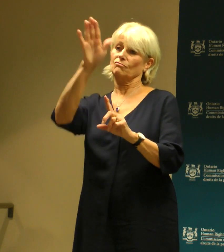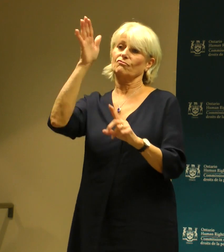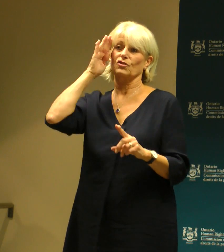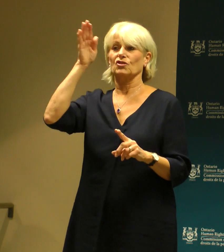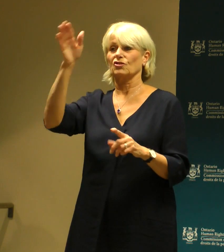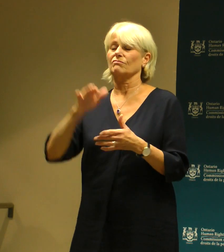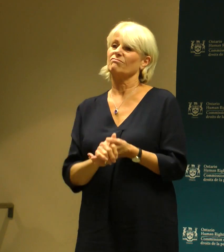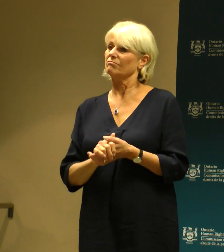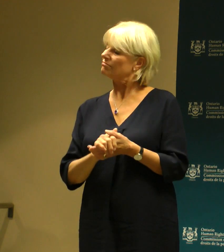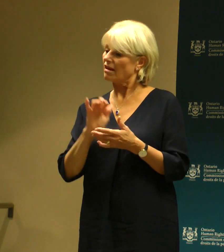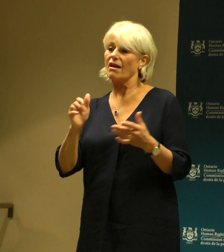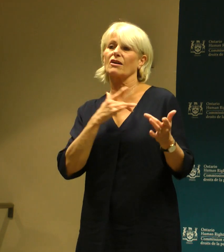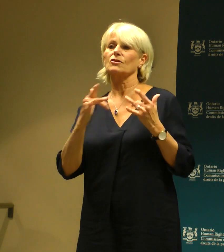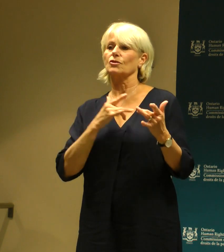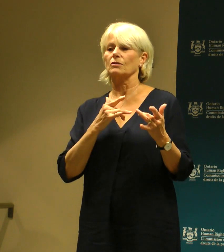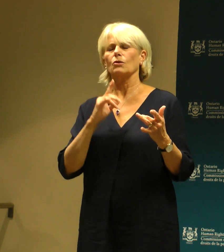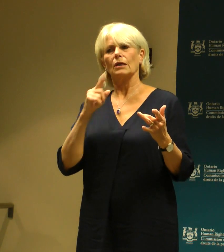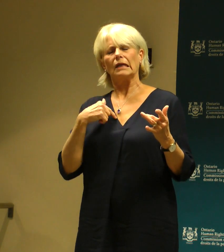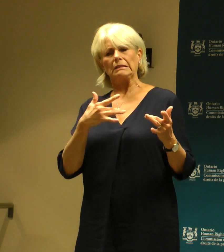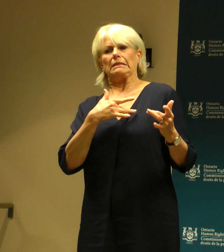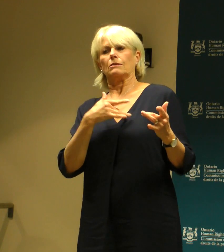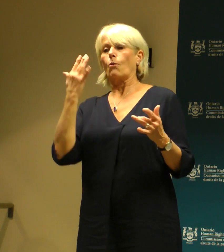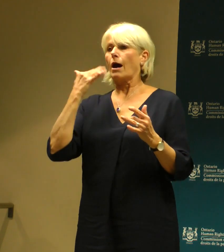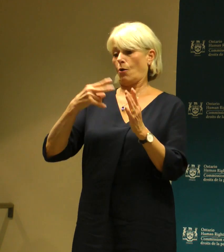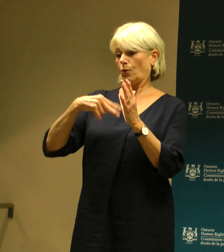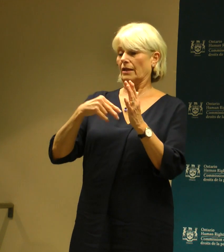These concerns are all the more troubling because reading disabilities can be